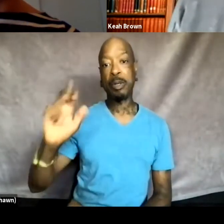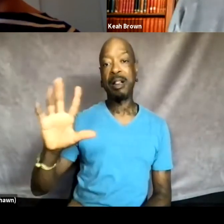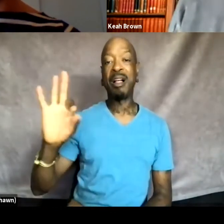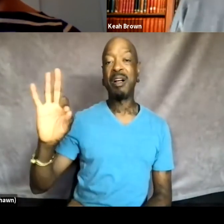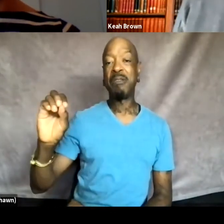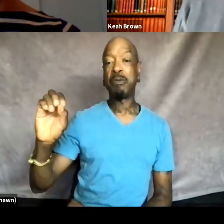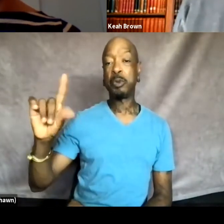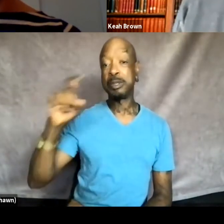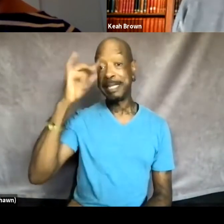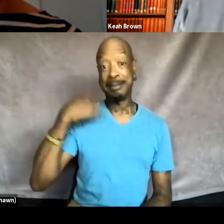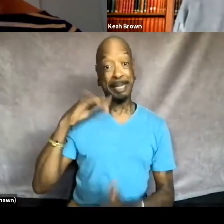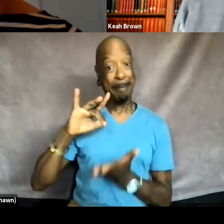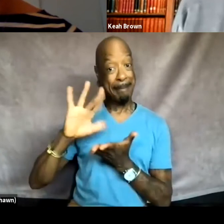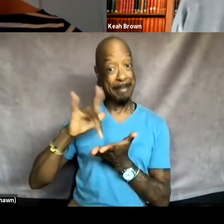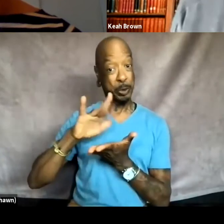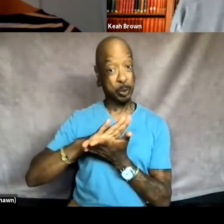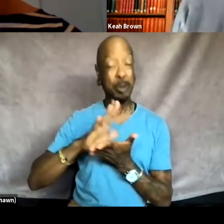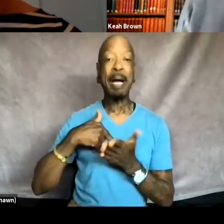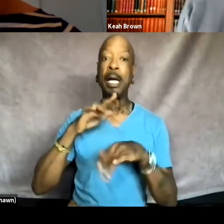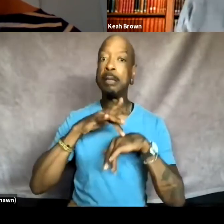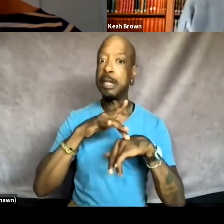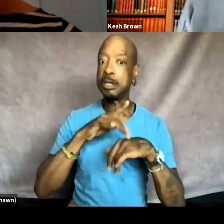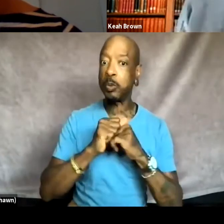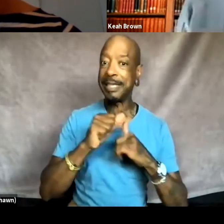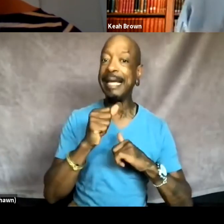my obsession with Usher was at an all time high okay.